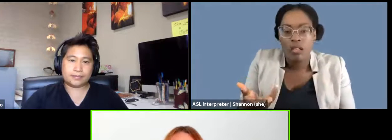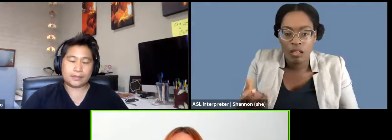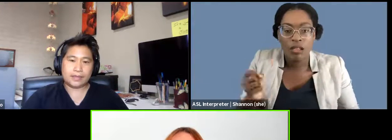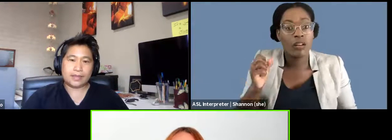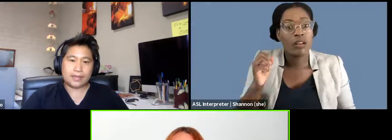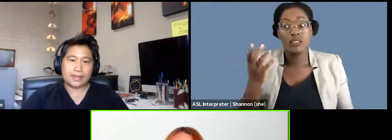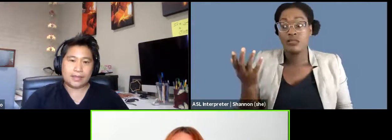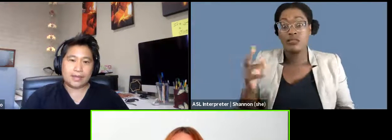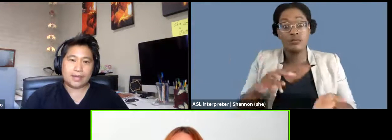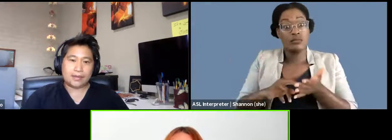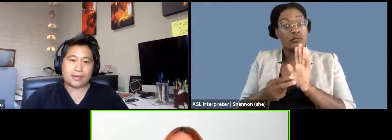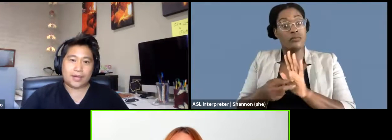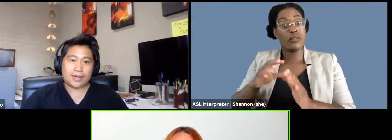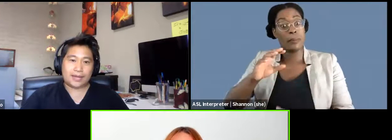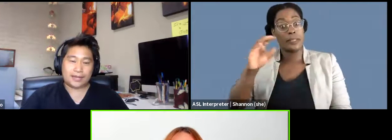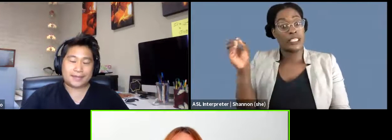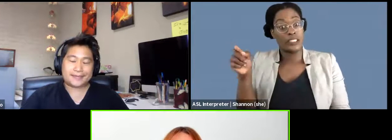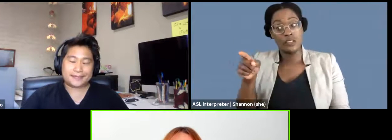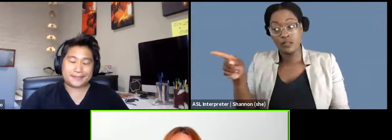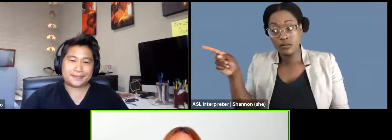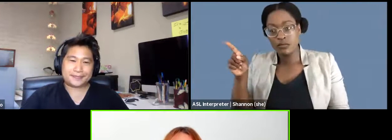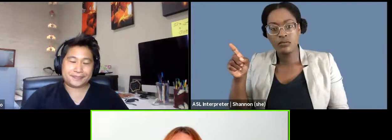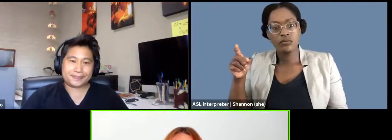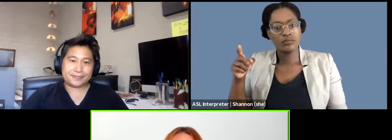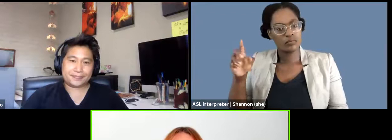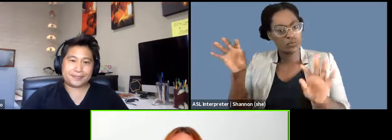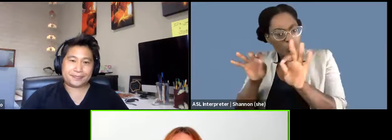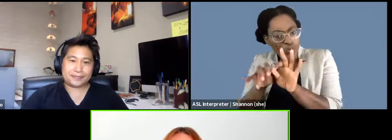have to happen in that same way. I think that is an important piece of this.